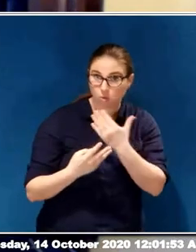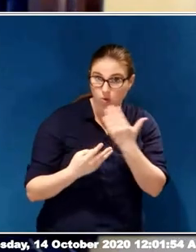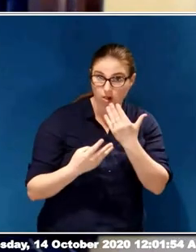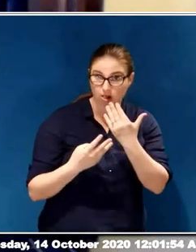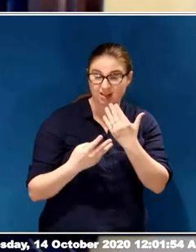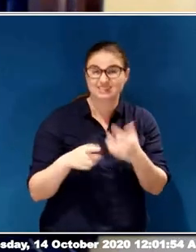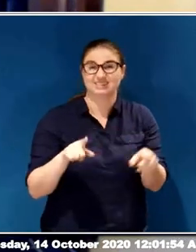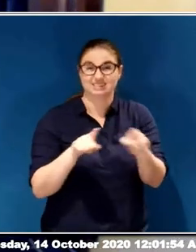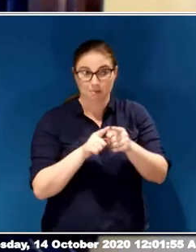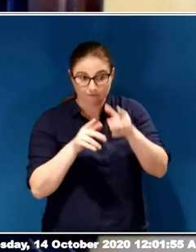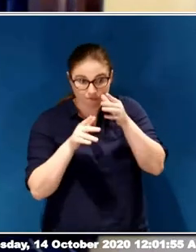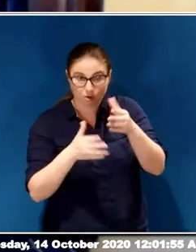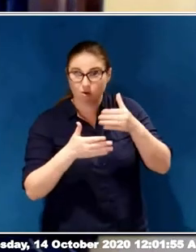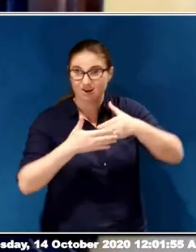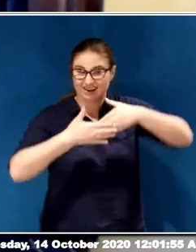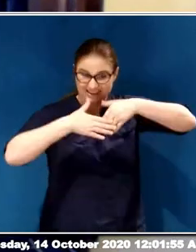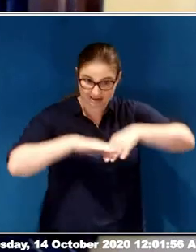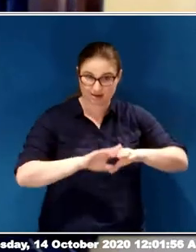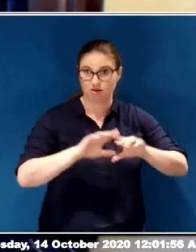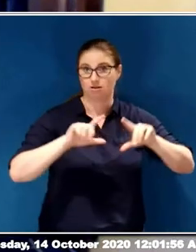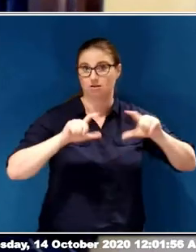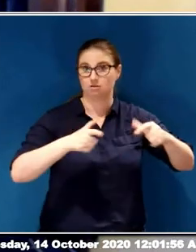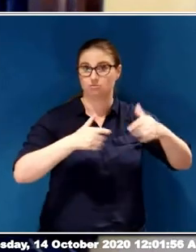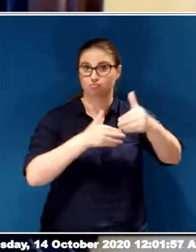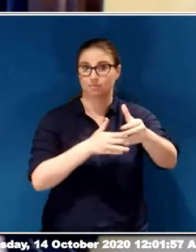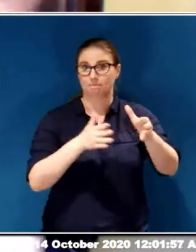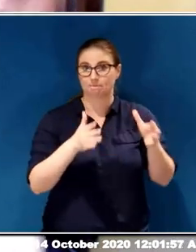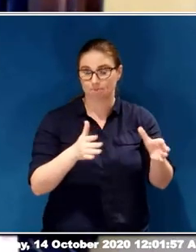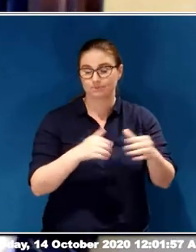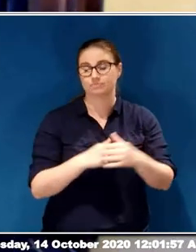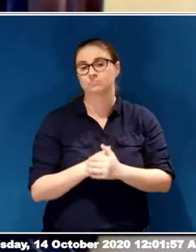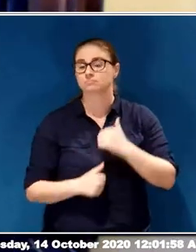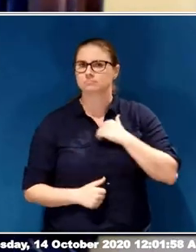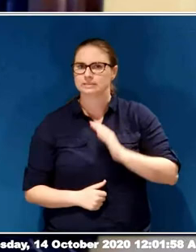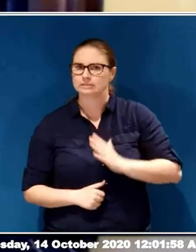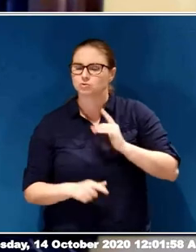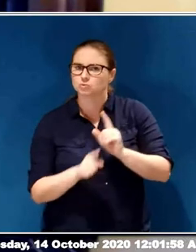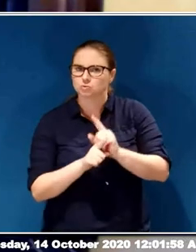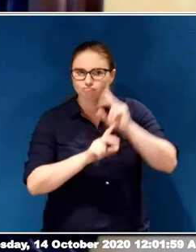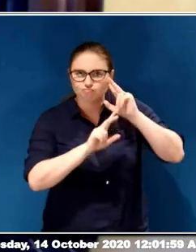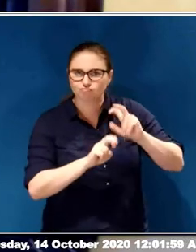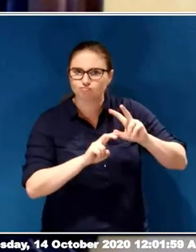promote quality and equity at all of those levels of the system, and I pay